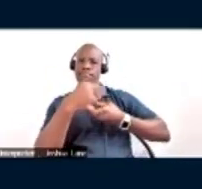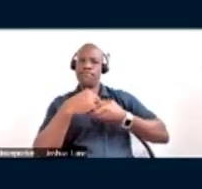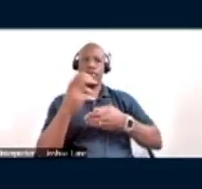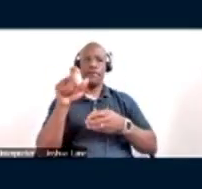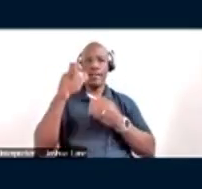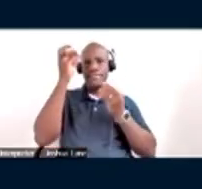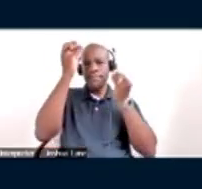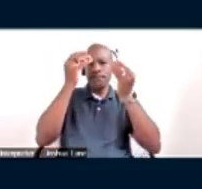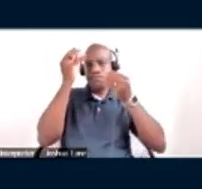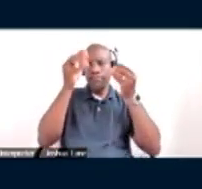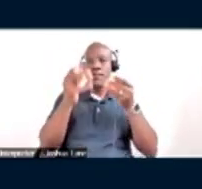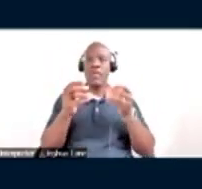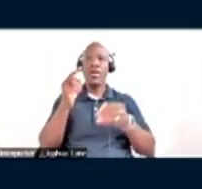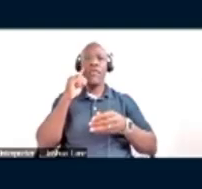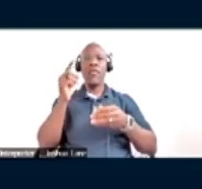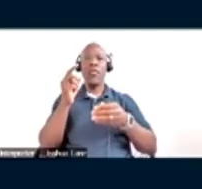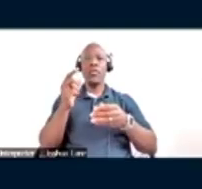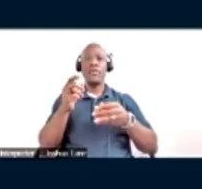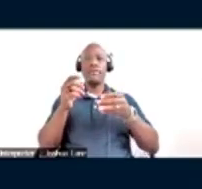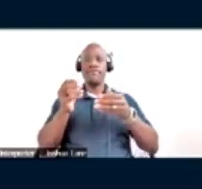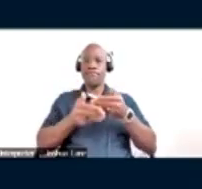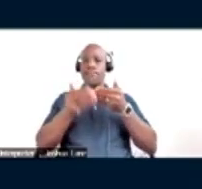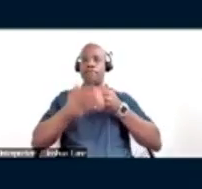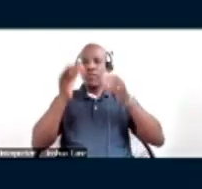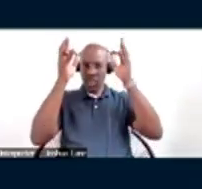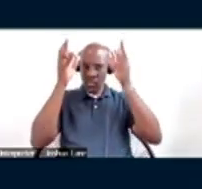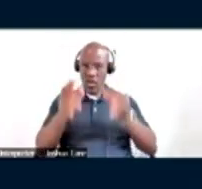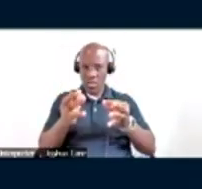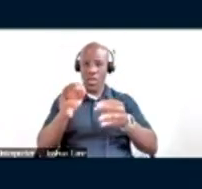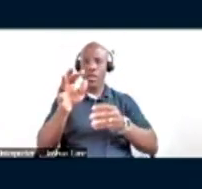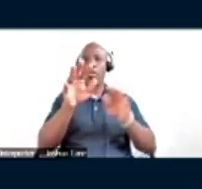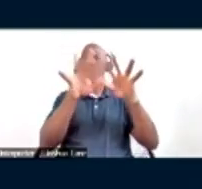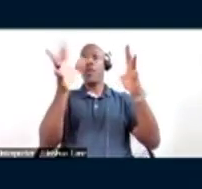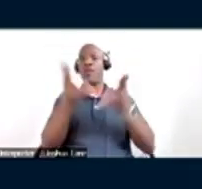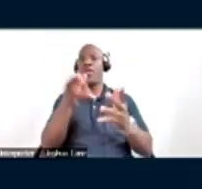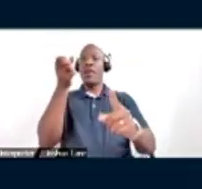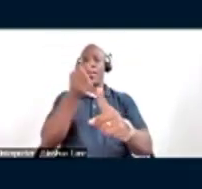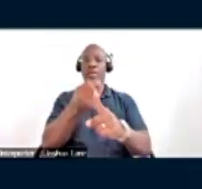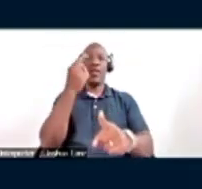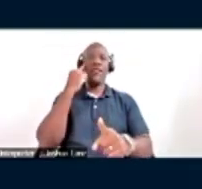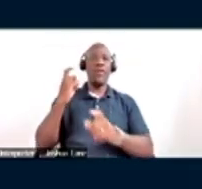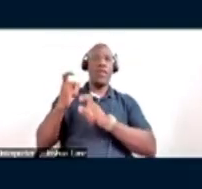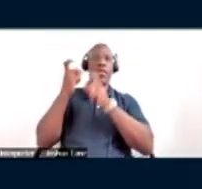in judging the overall impact of this grant. And so, it's a particular issue for us.